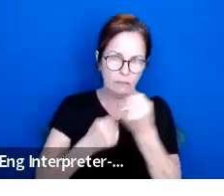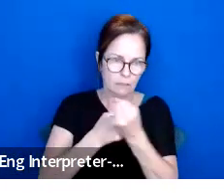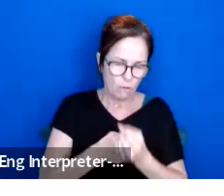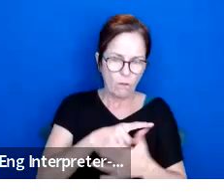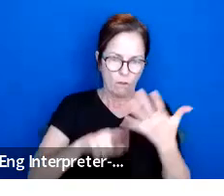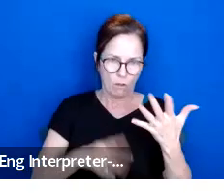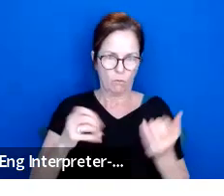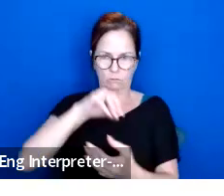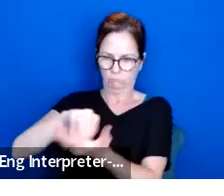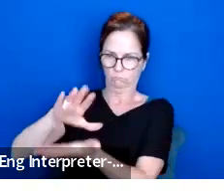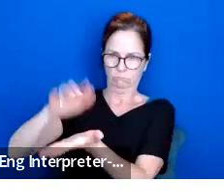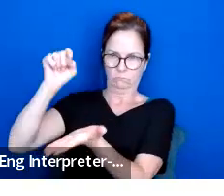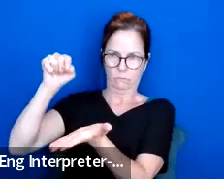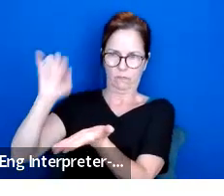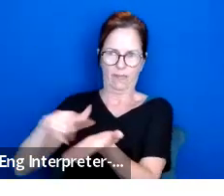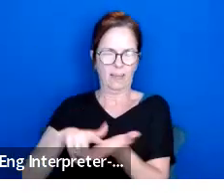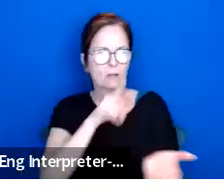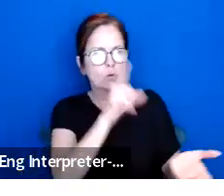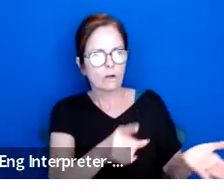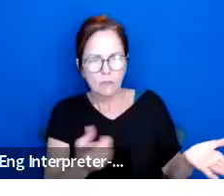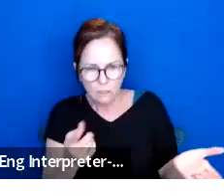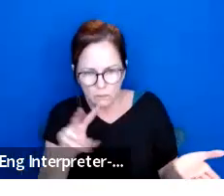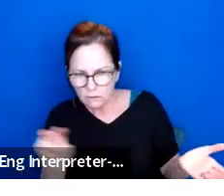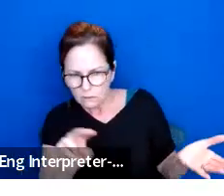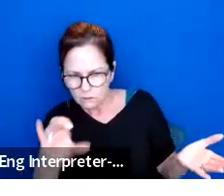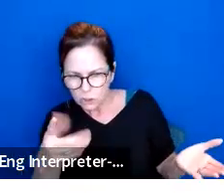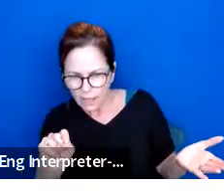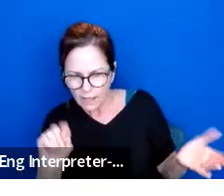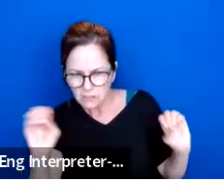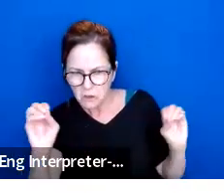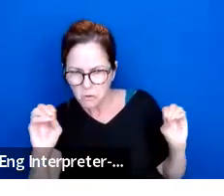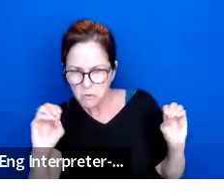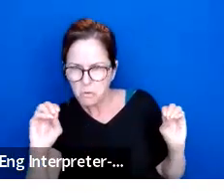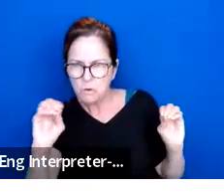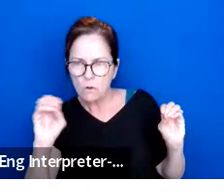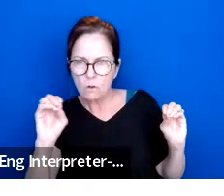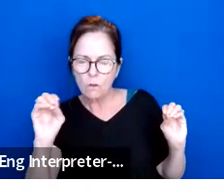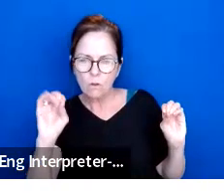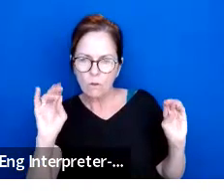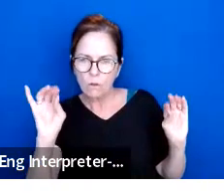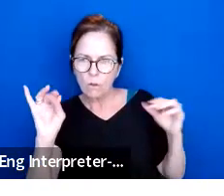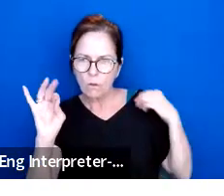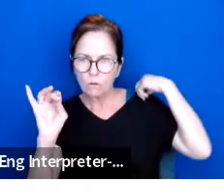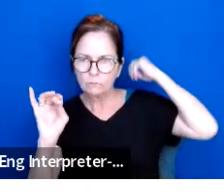Any questions about that? I don't think I see anything in the chat.